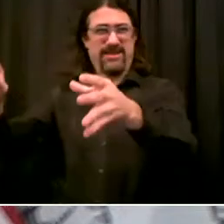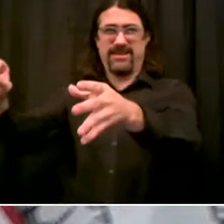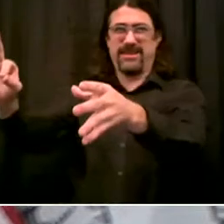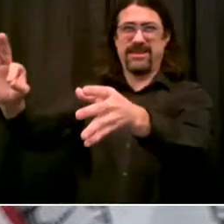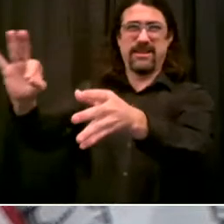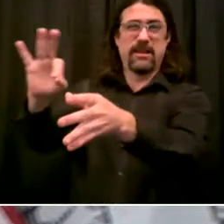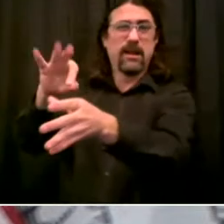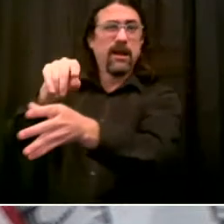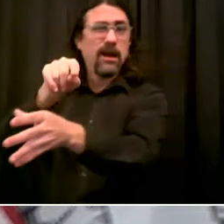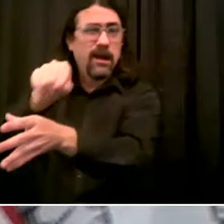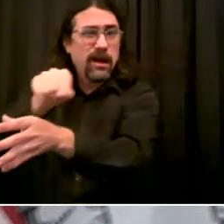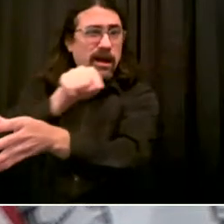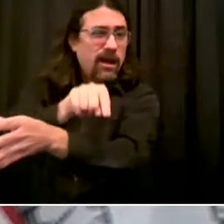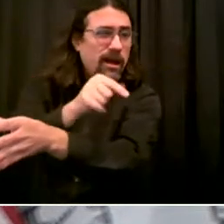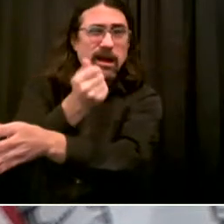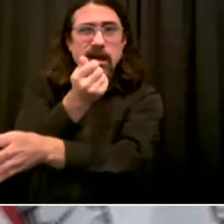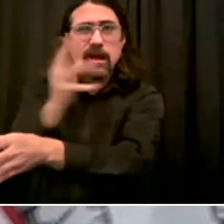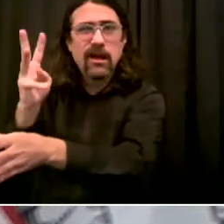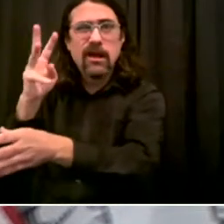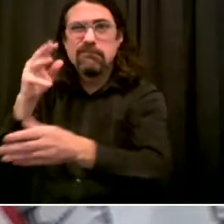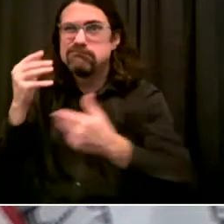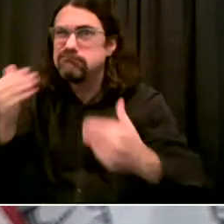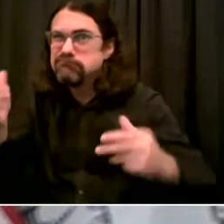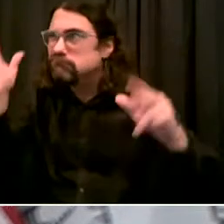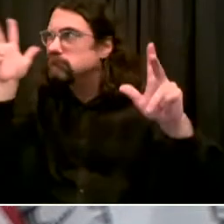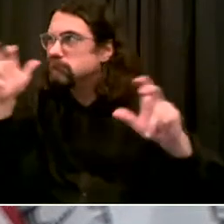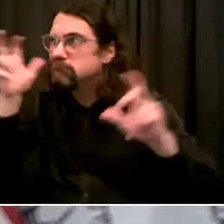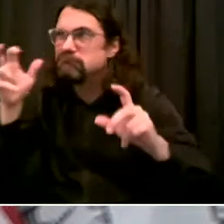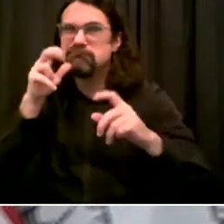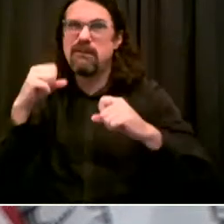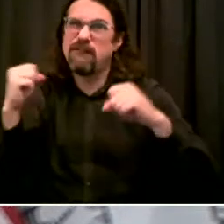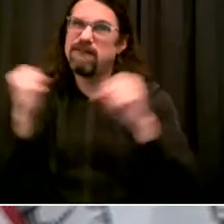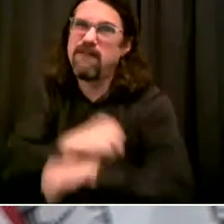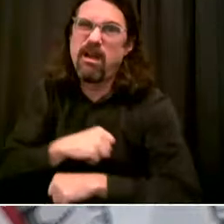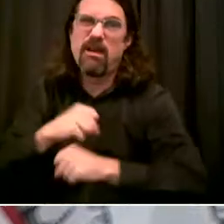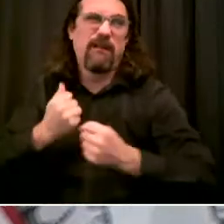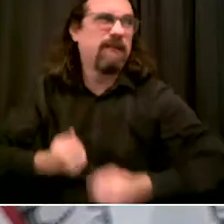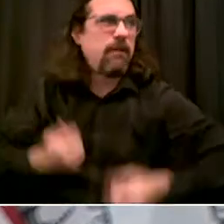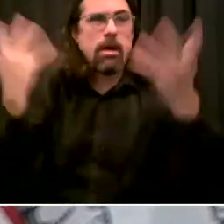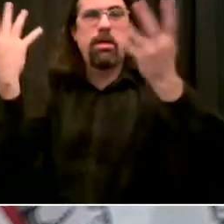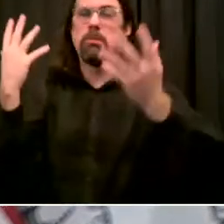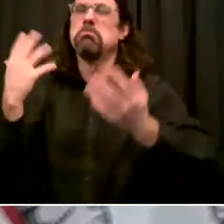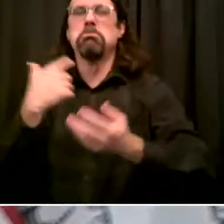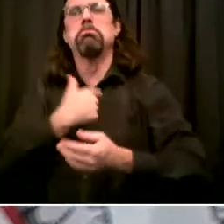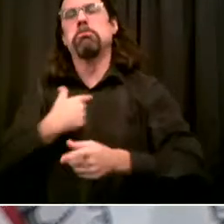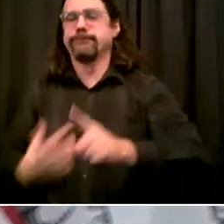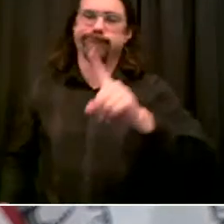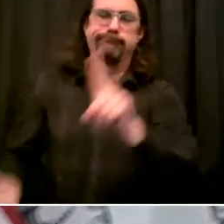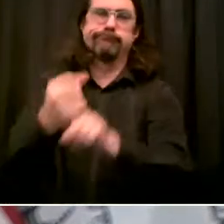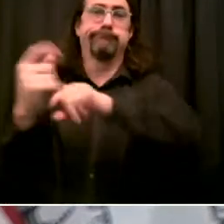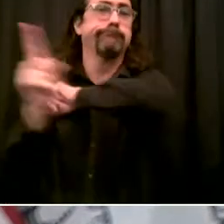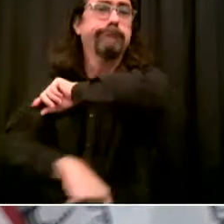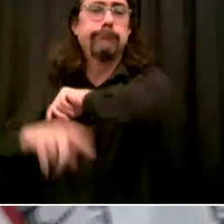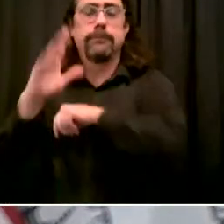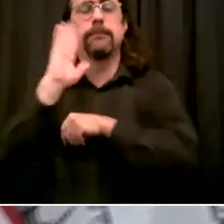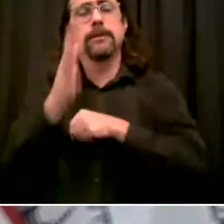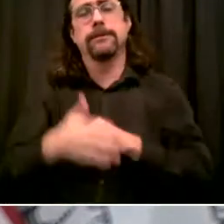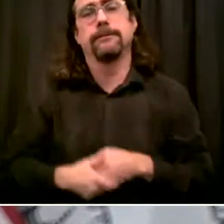WILL BE REAL CONSEQUENCES FOR THEM. NEXT IS PAUL FROM STATEN